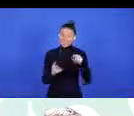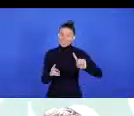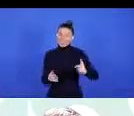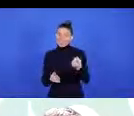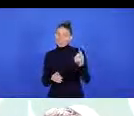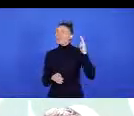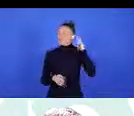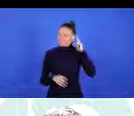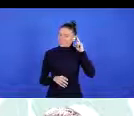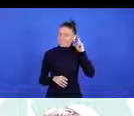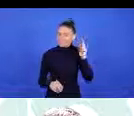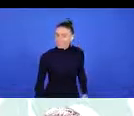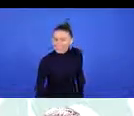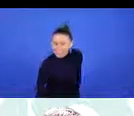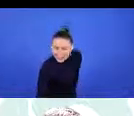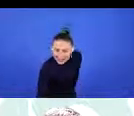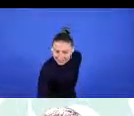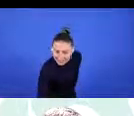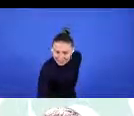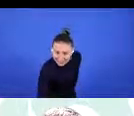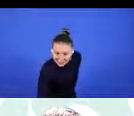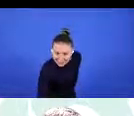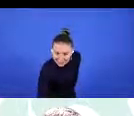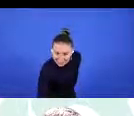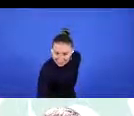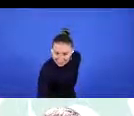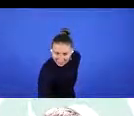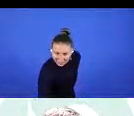, in the fittings after my